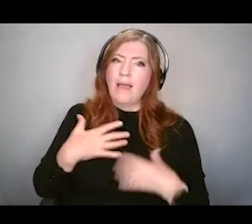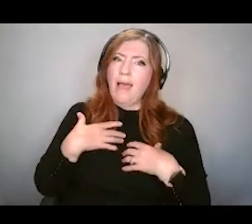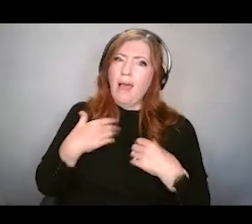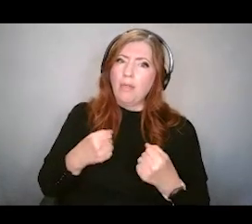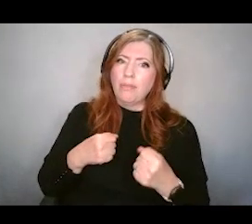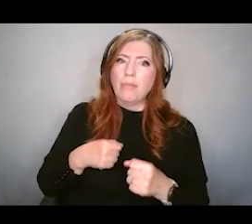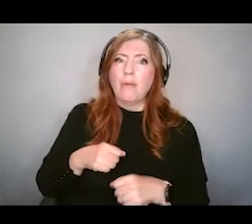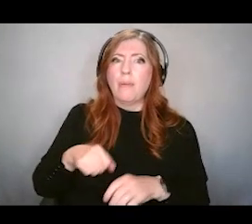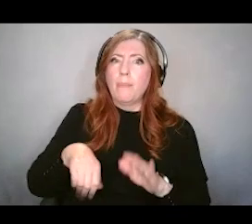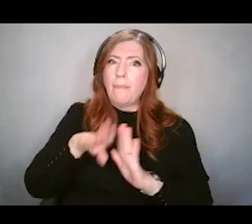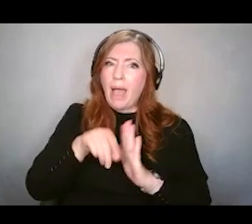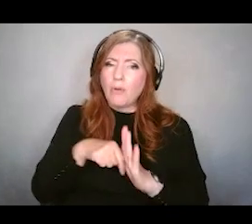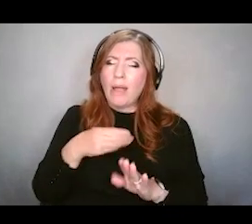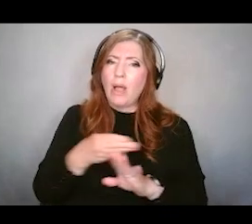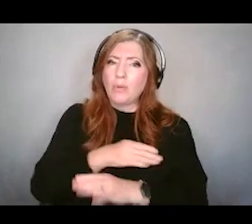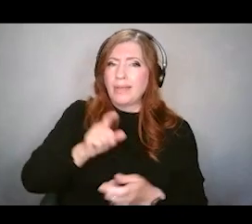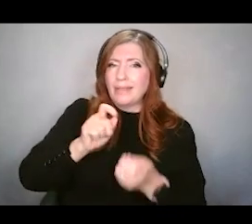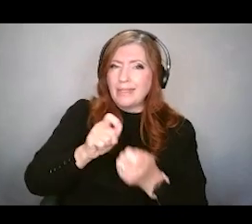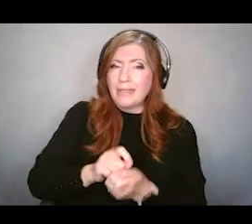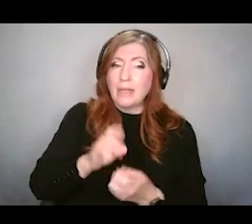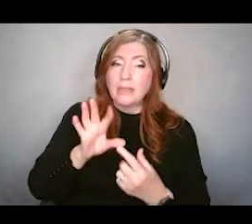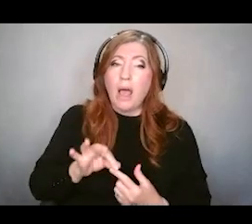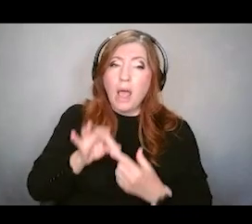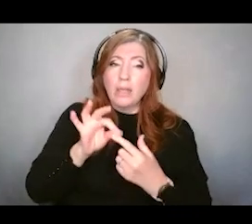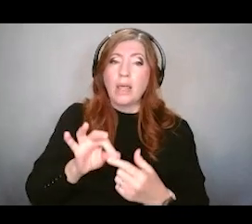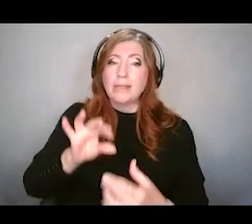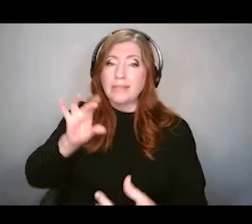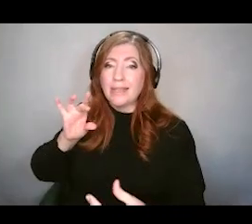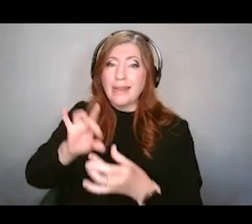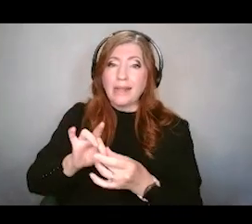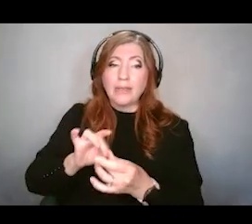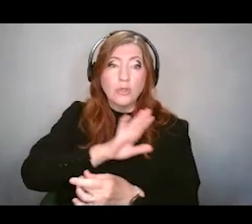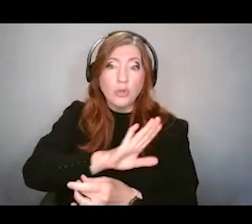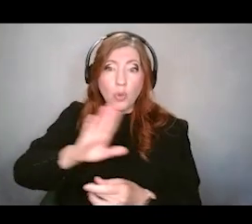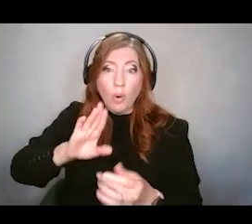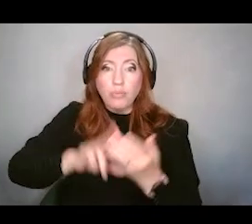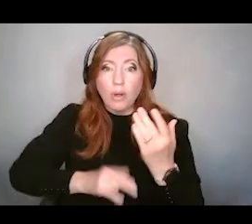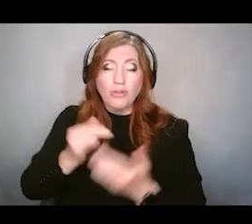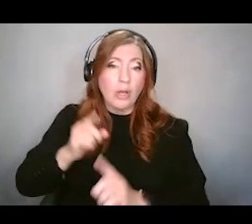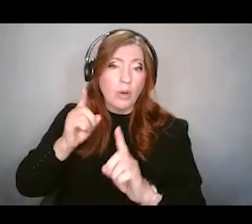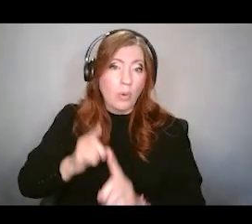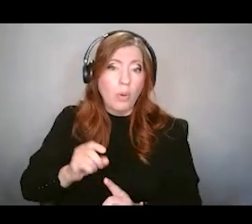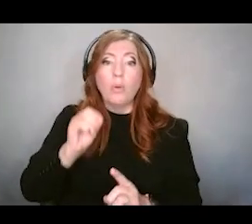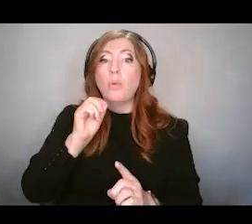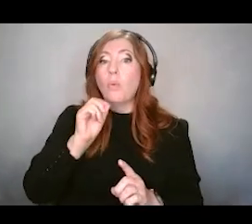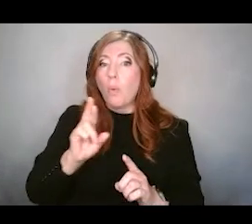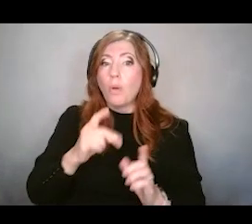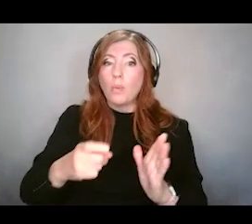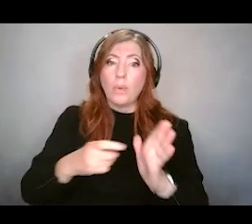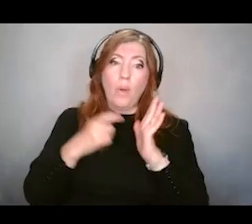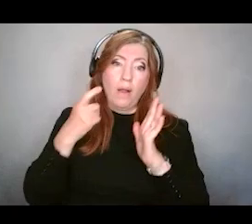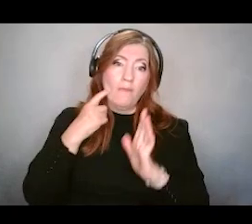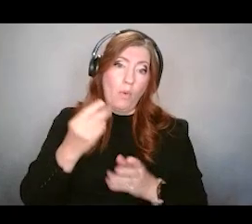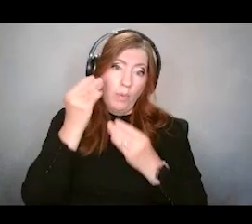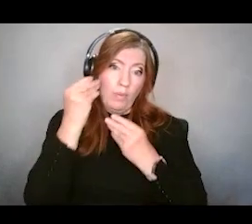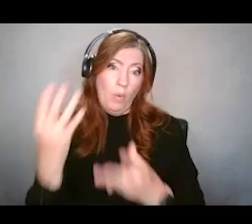unless they’re clearly connected to the goals of your project or required for reporting.